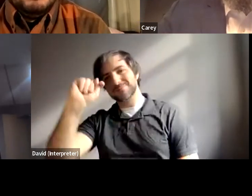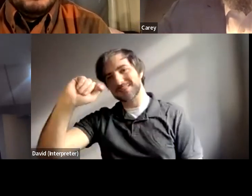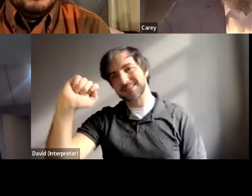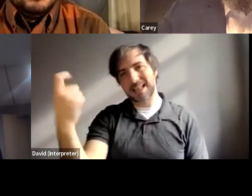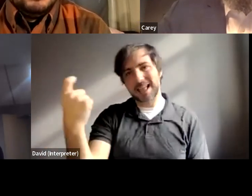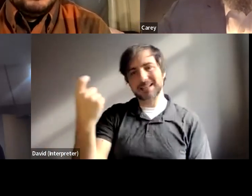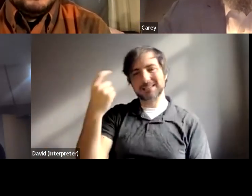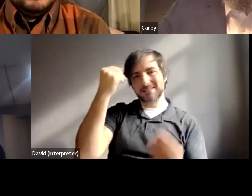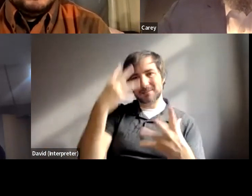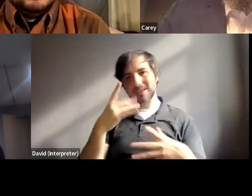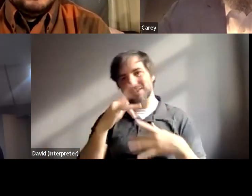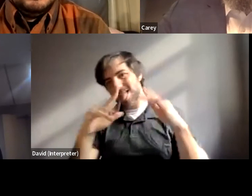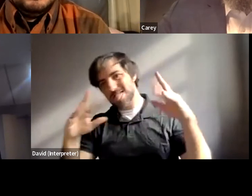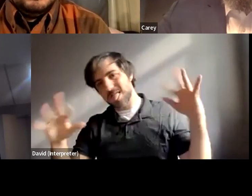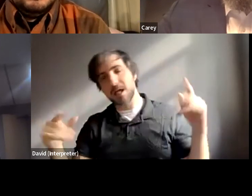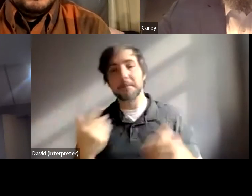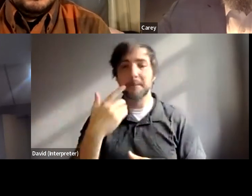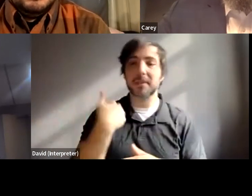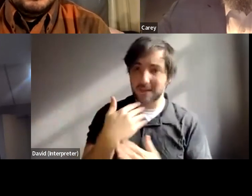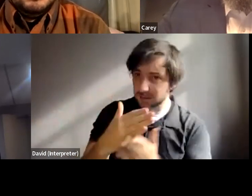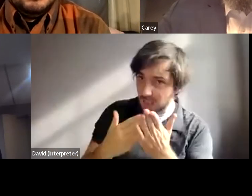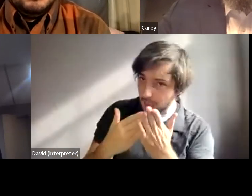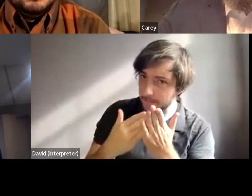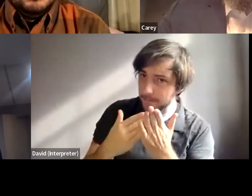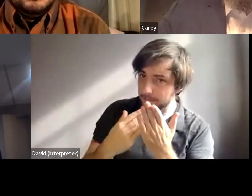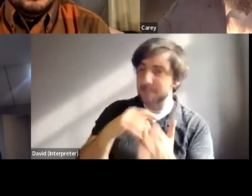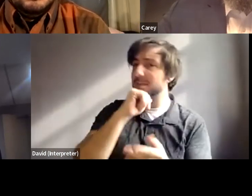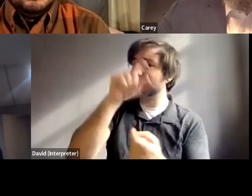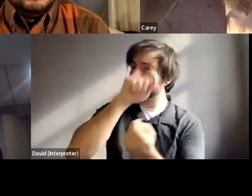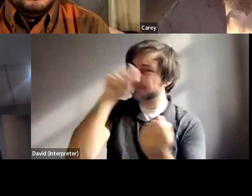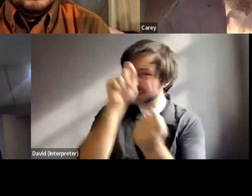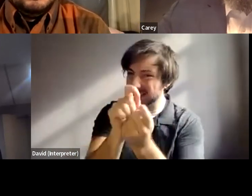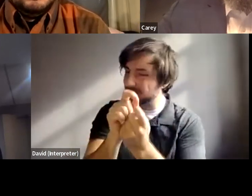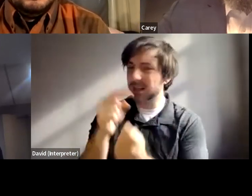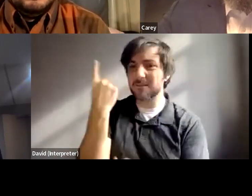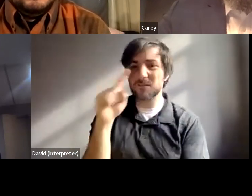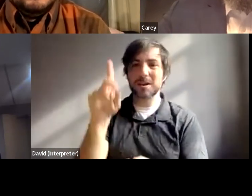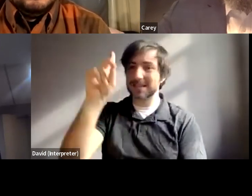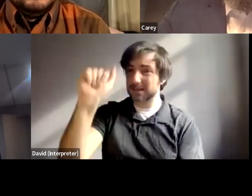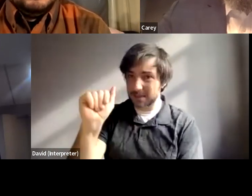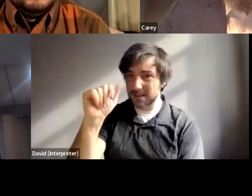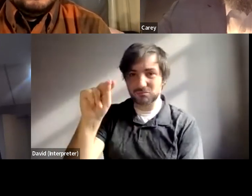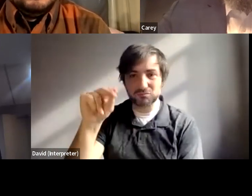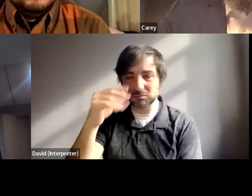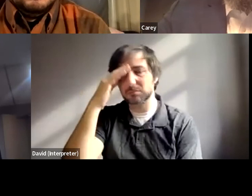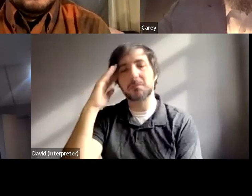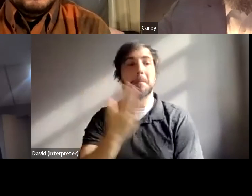some. It is not specific to a disability. My program, you get